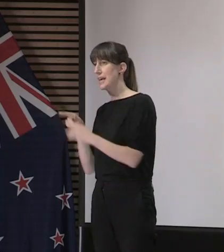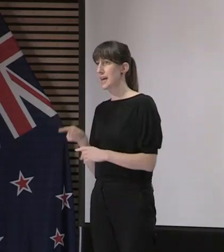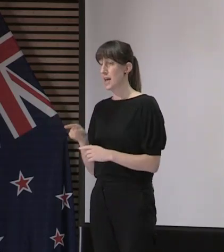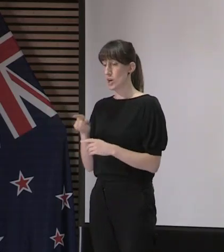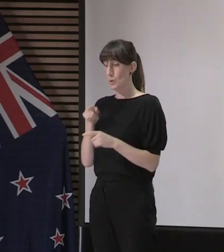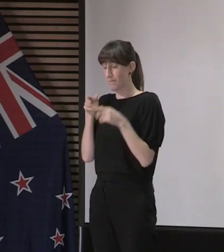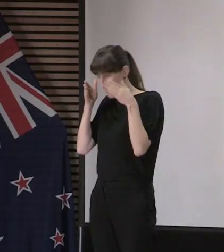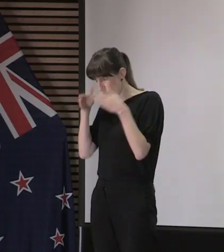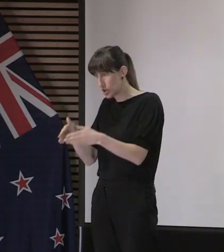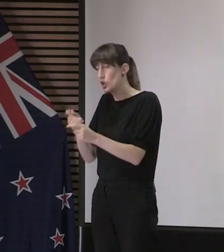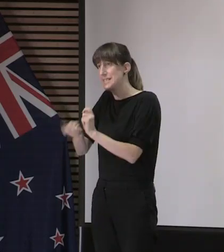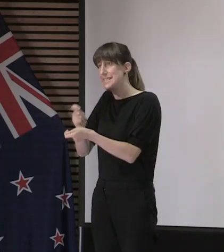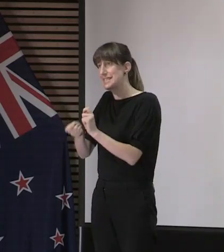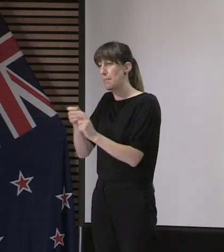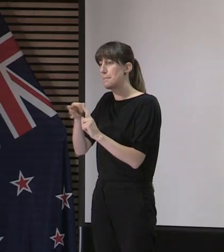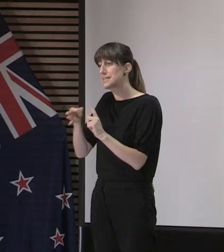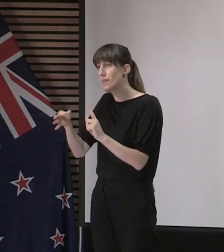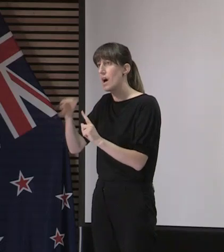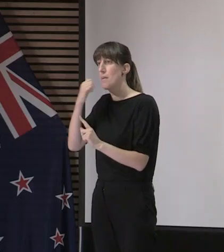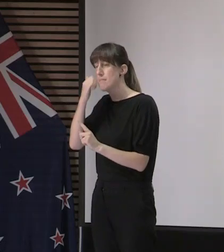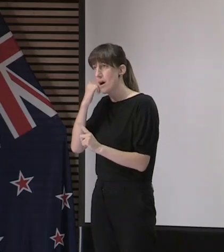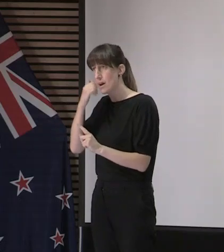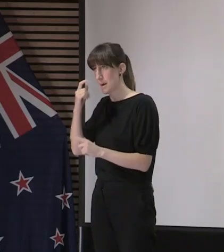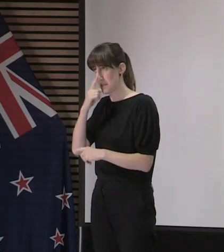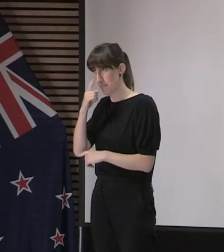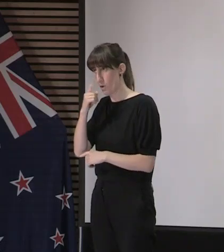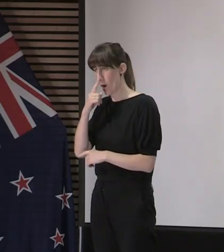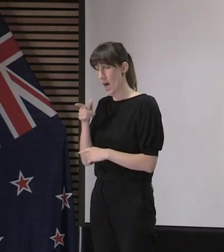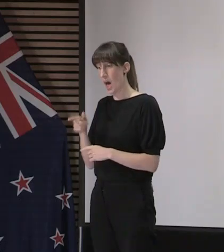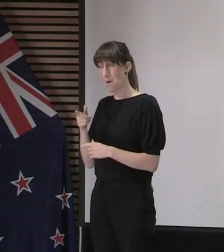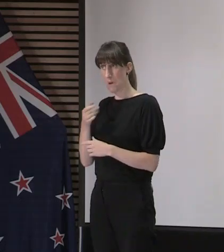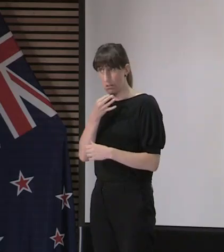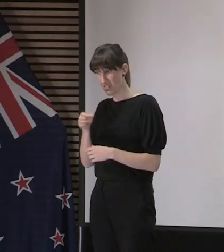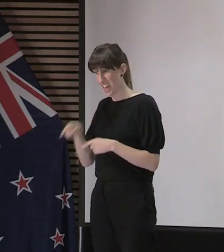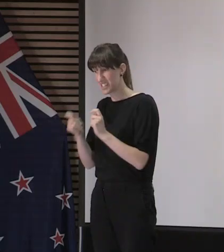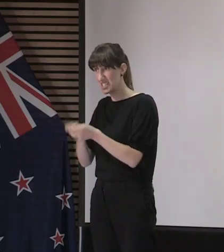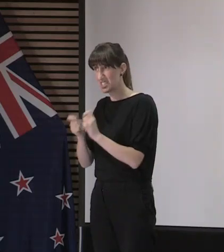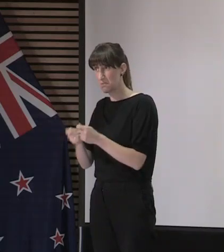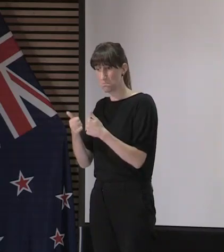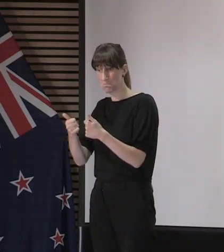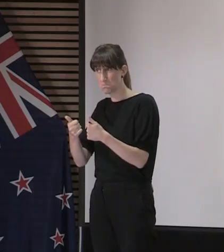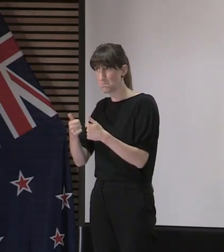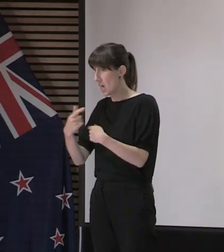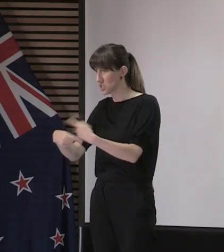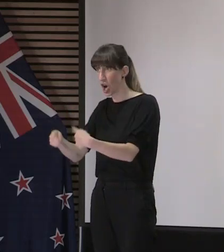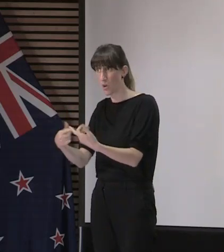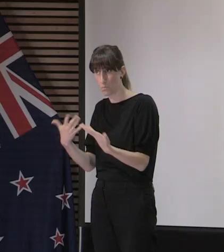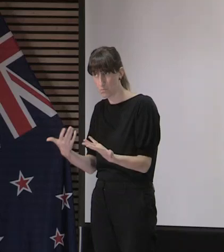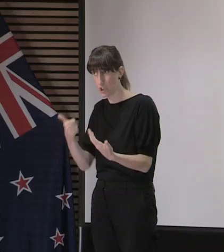believe you said there would be a particular focus on Maori and Pacifica. How has that testing gone? And are you